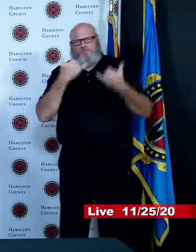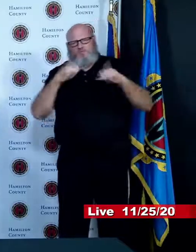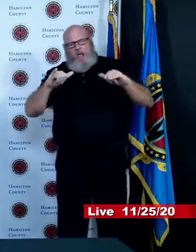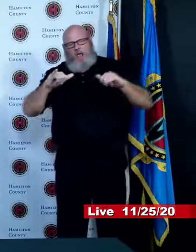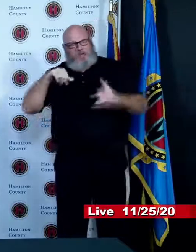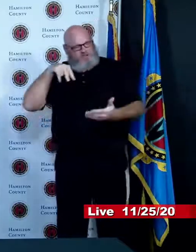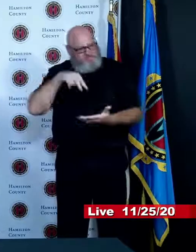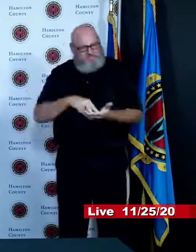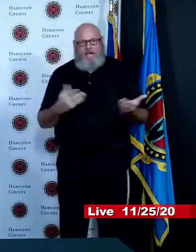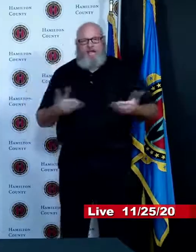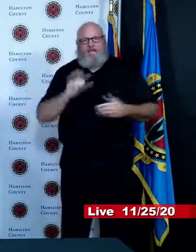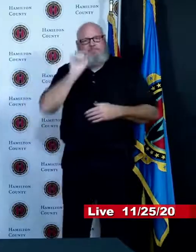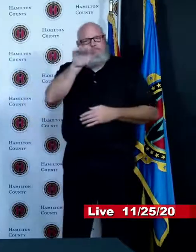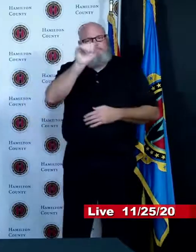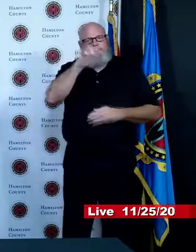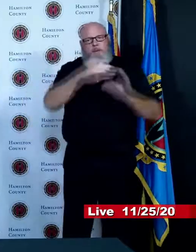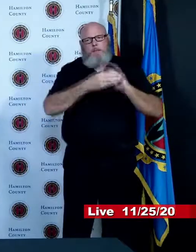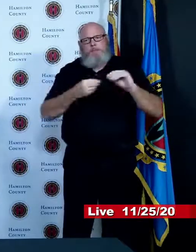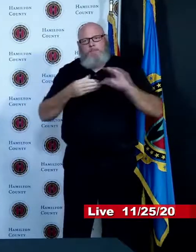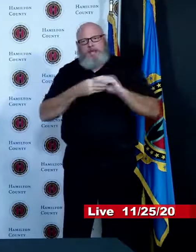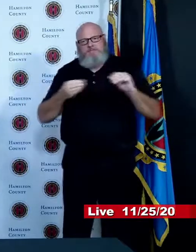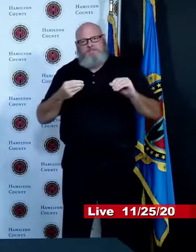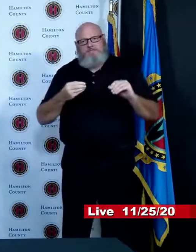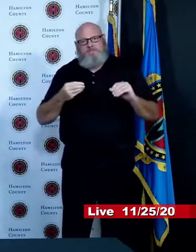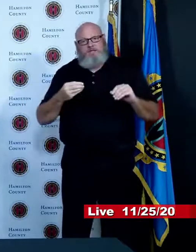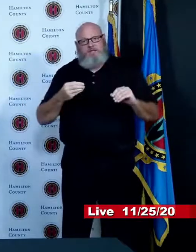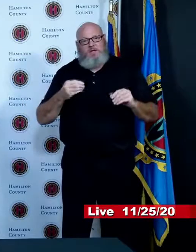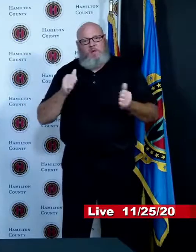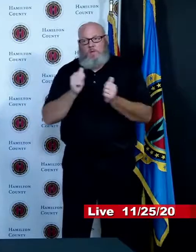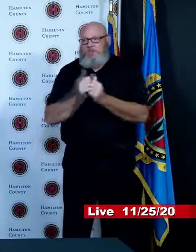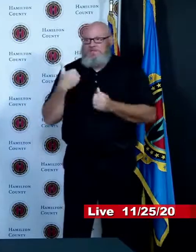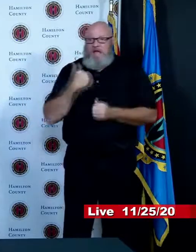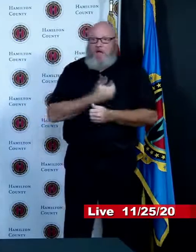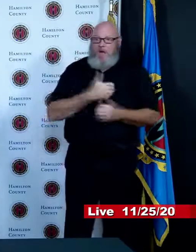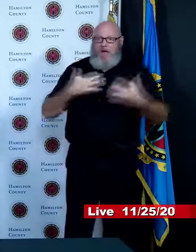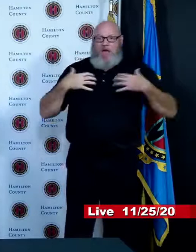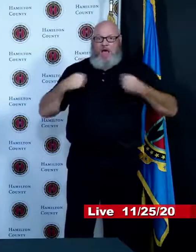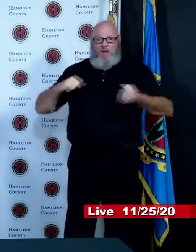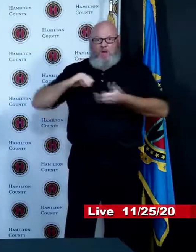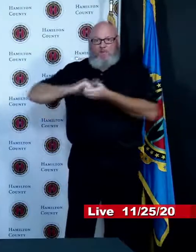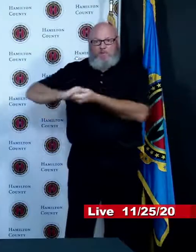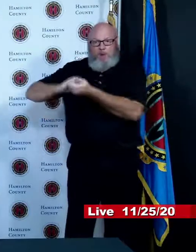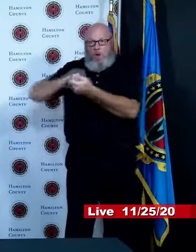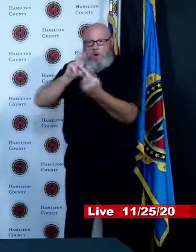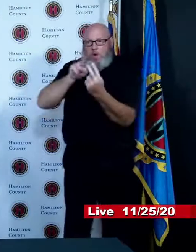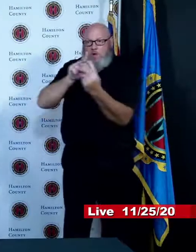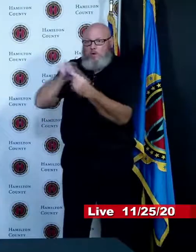had some impact on changing of behavior you know in the last week if I've run to the grocery I've